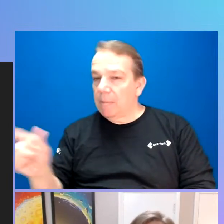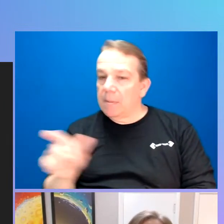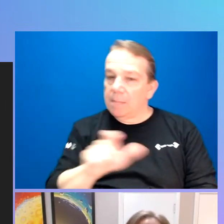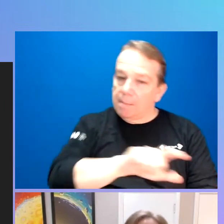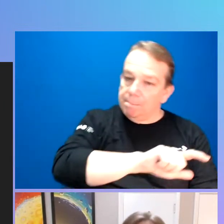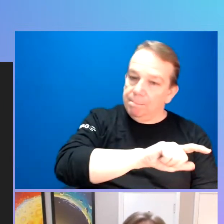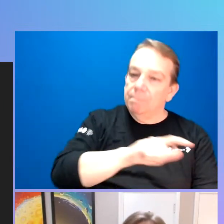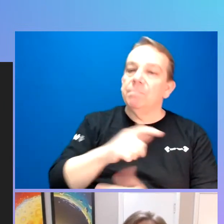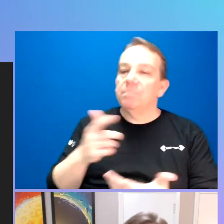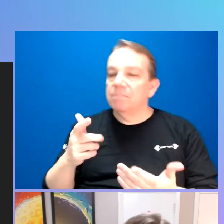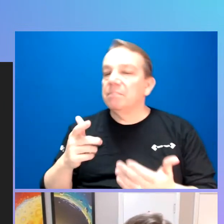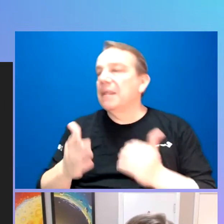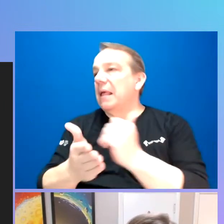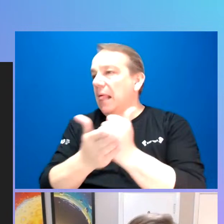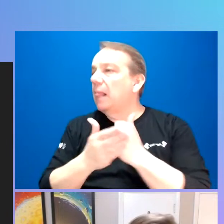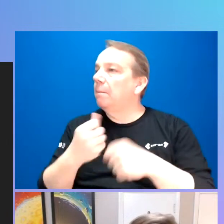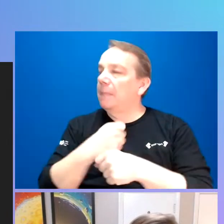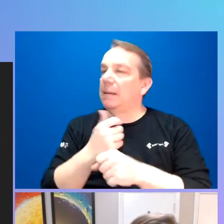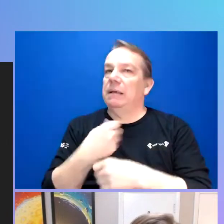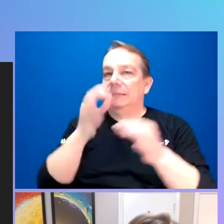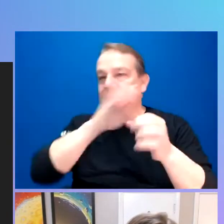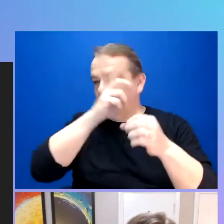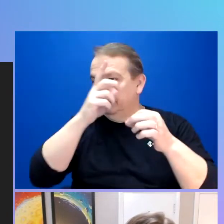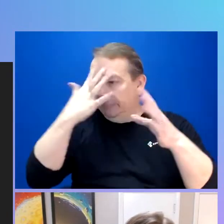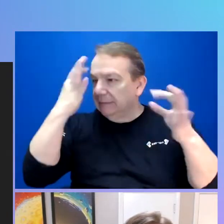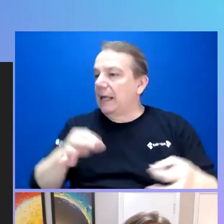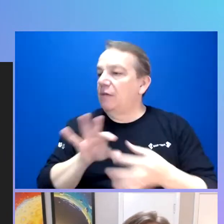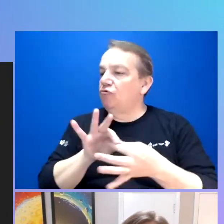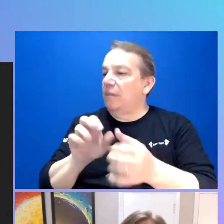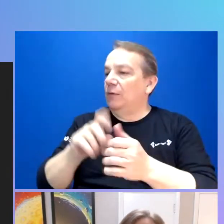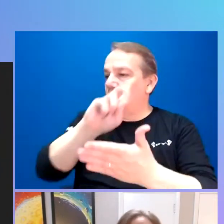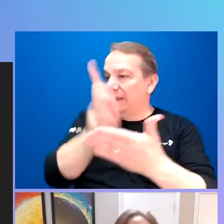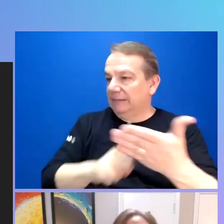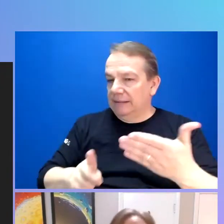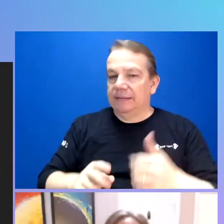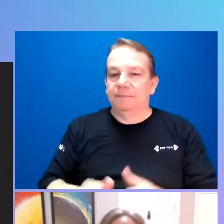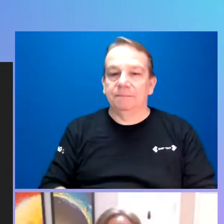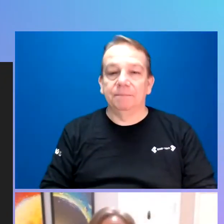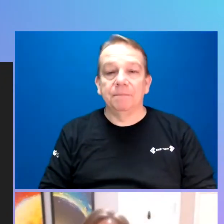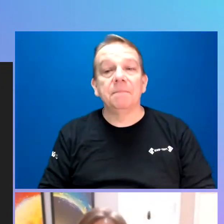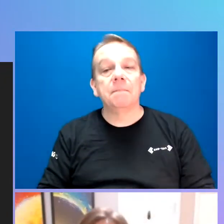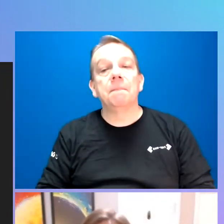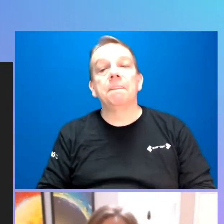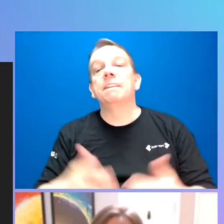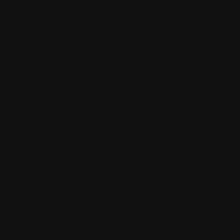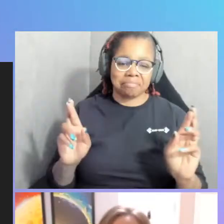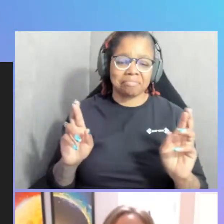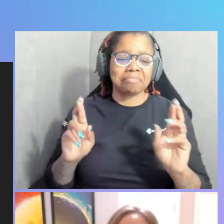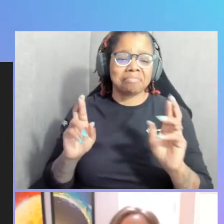to help make a design decision. All right folks, we did it. We